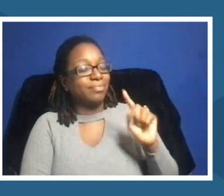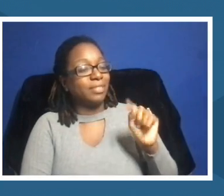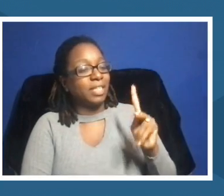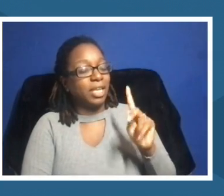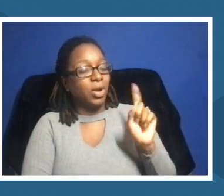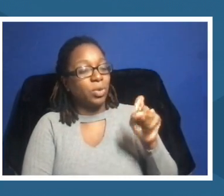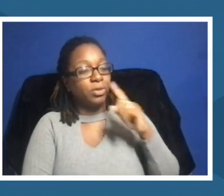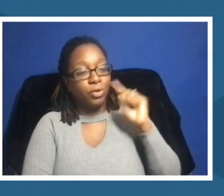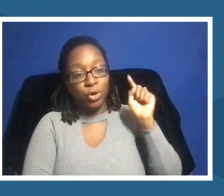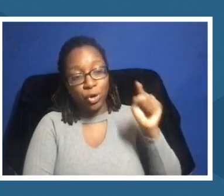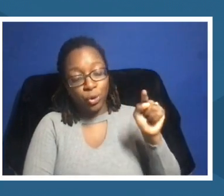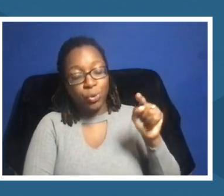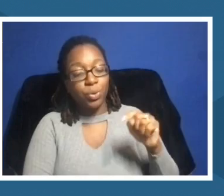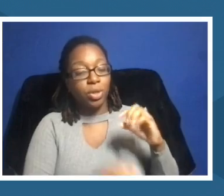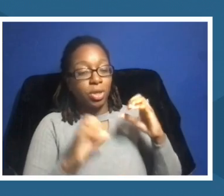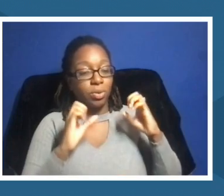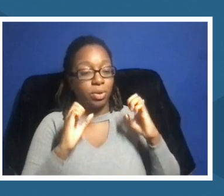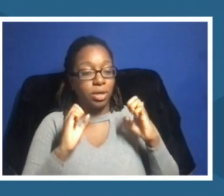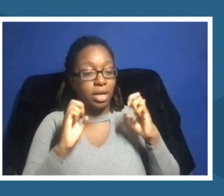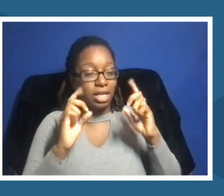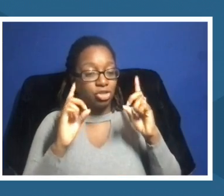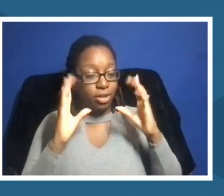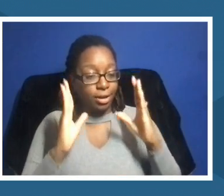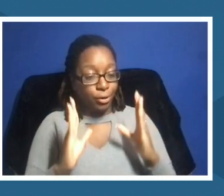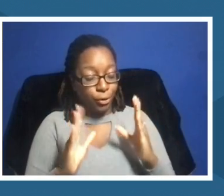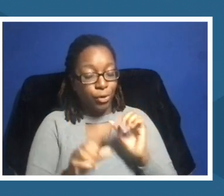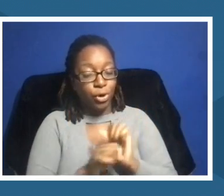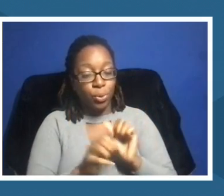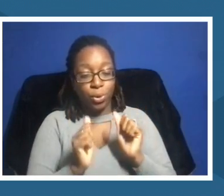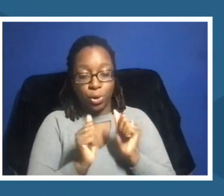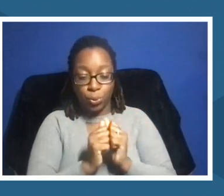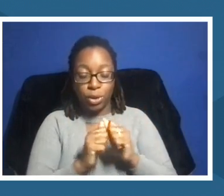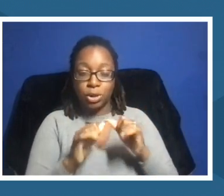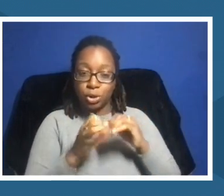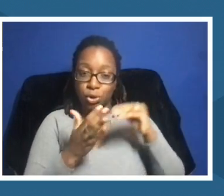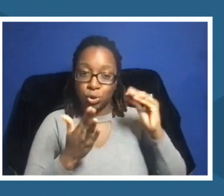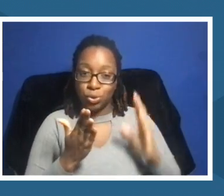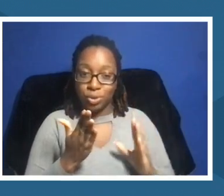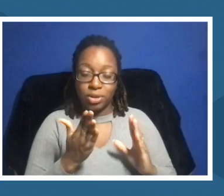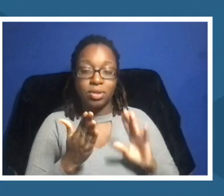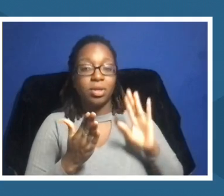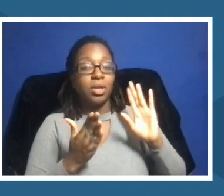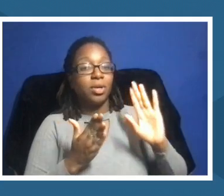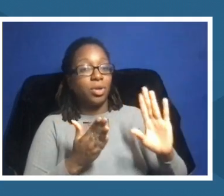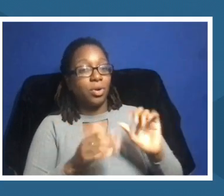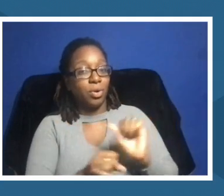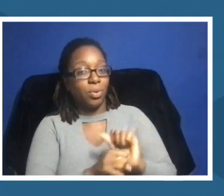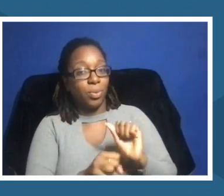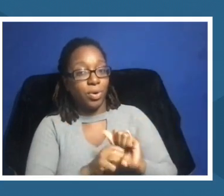educator you've worked with students um and in your work in the education